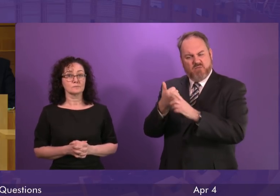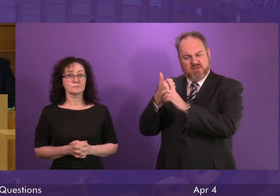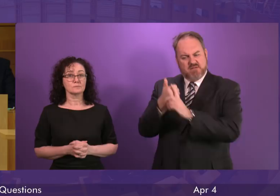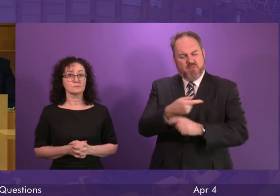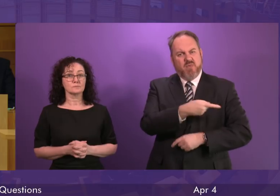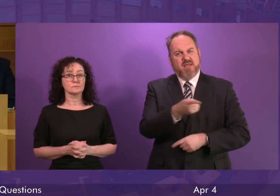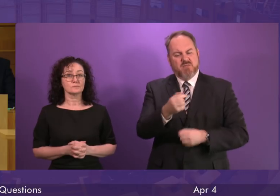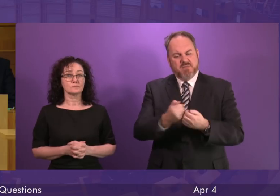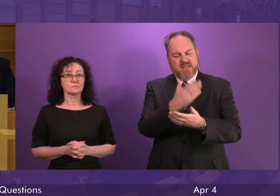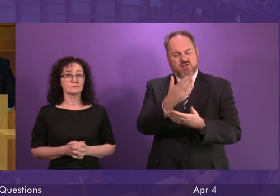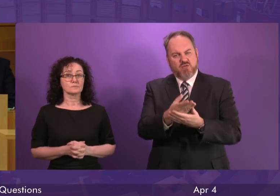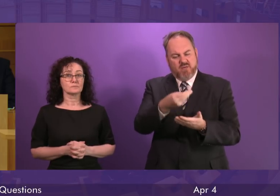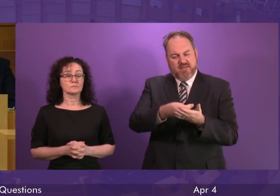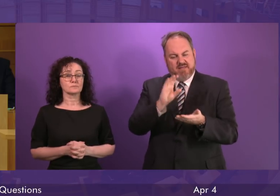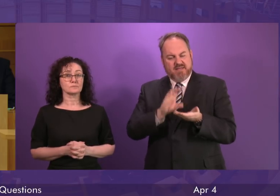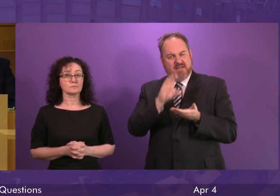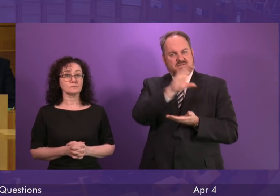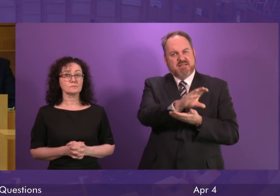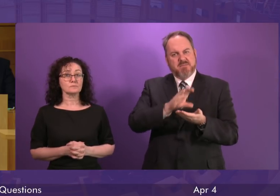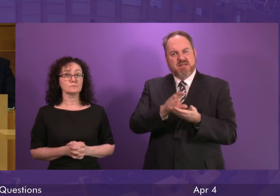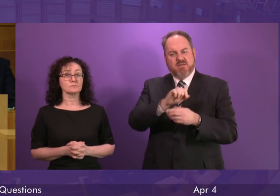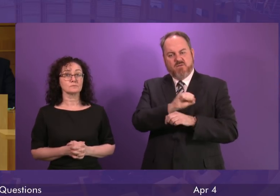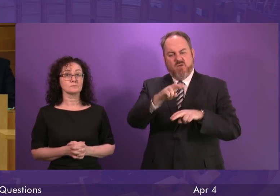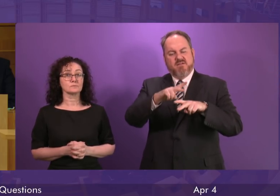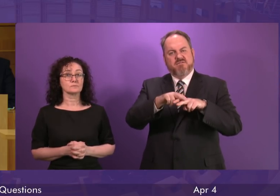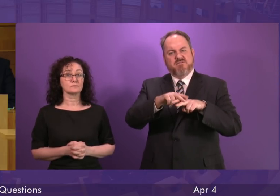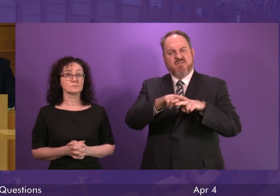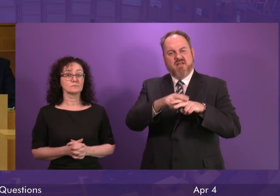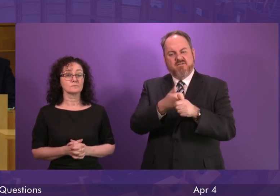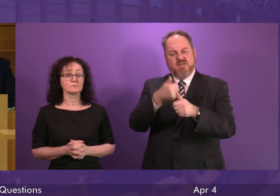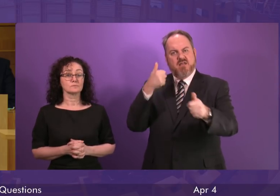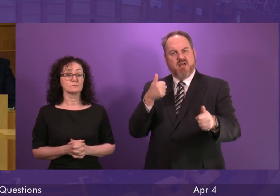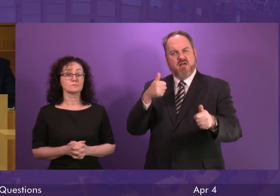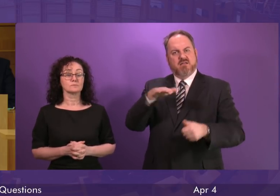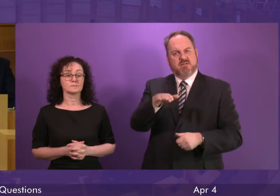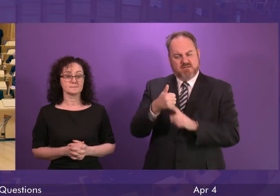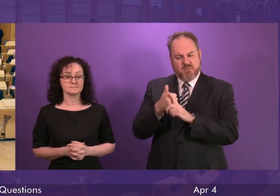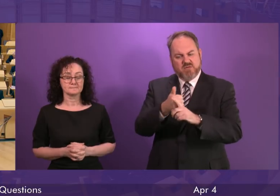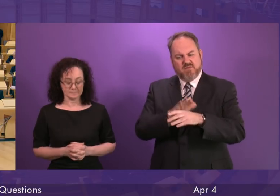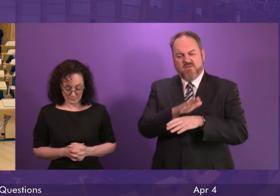place to ensure that investment comes into the Fife yards to ensure that they are fit for the future?